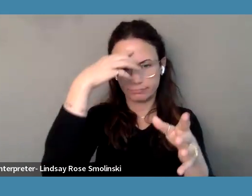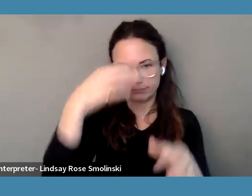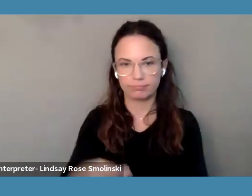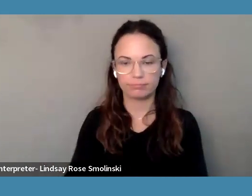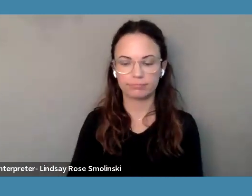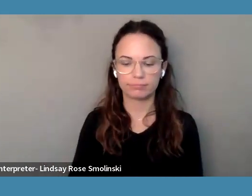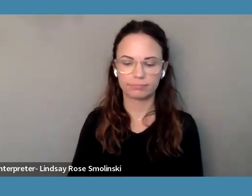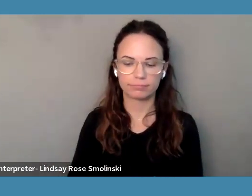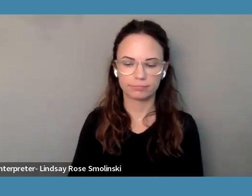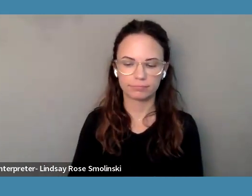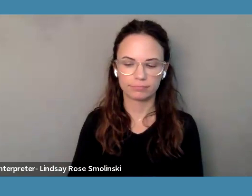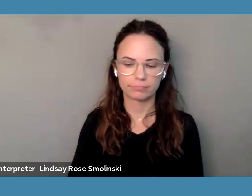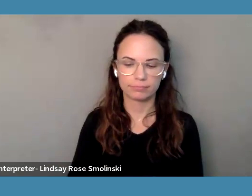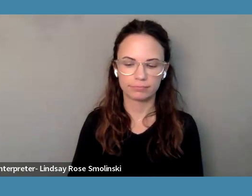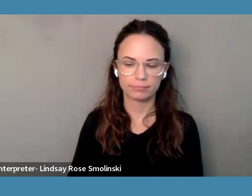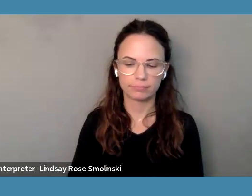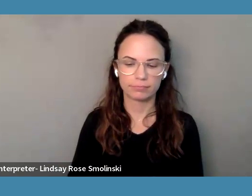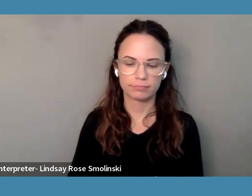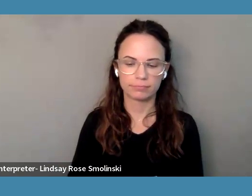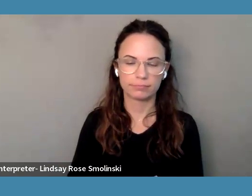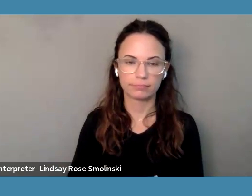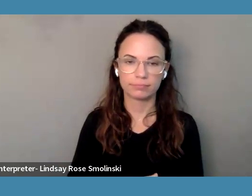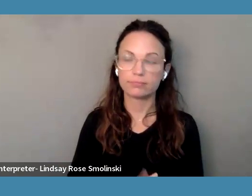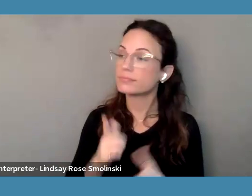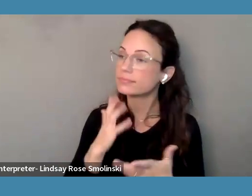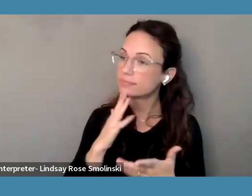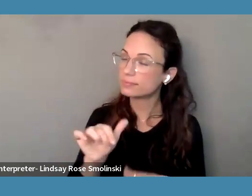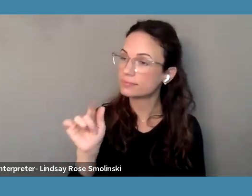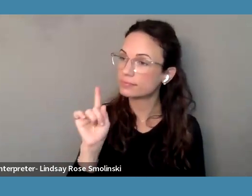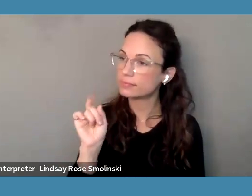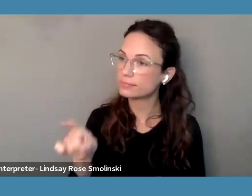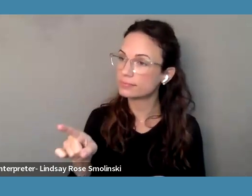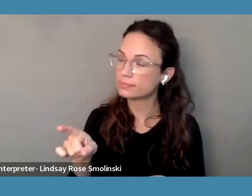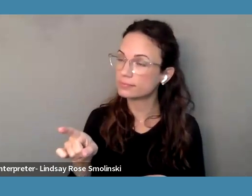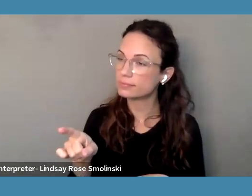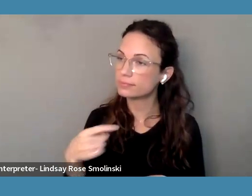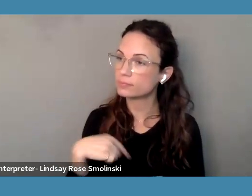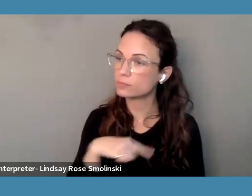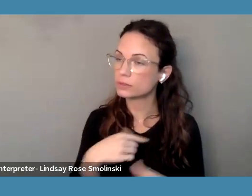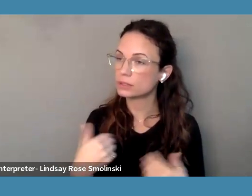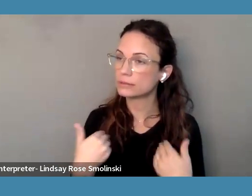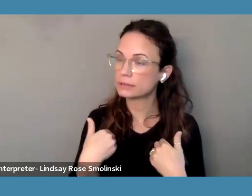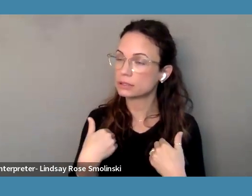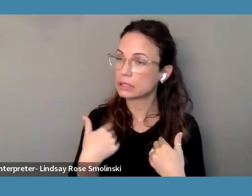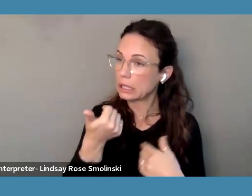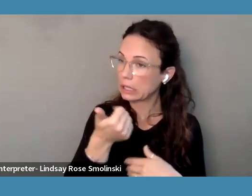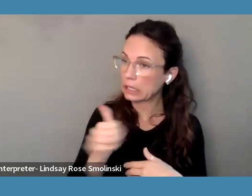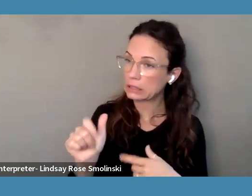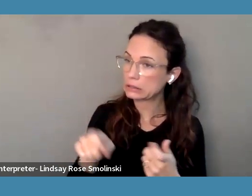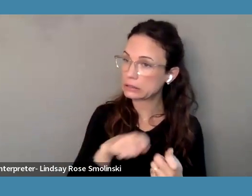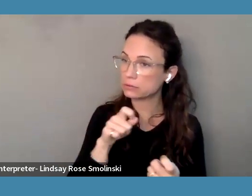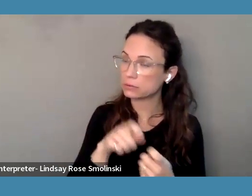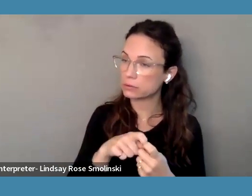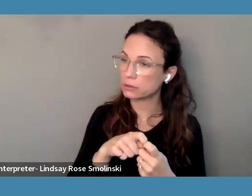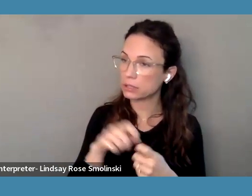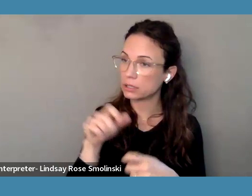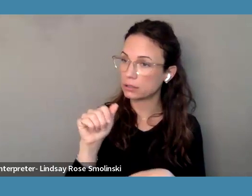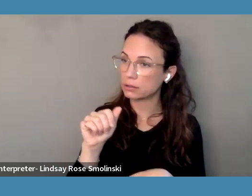[Maddie] Thank you, another question we have is, is there any specific advice you have